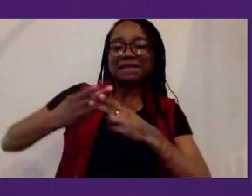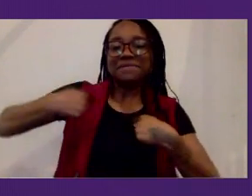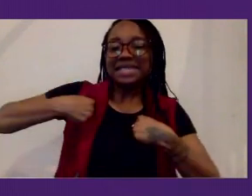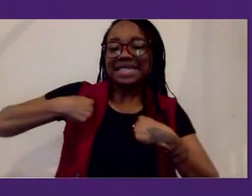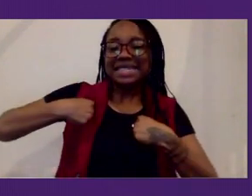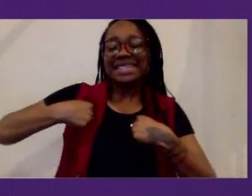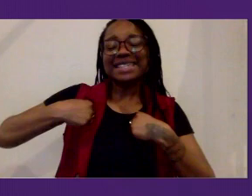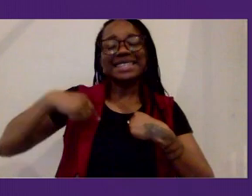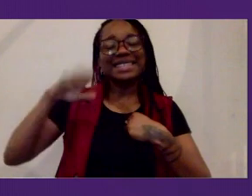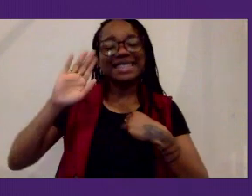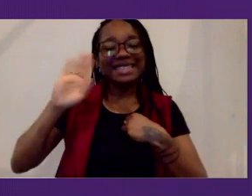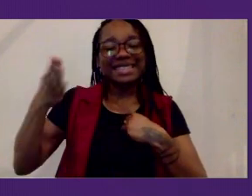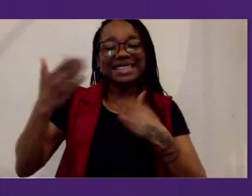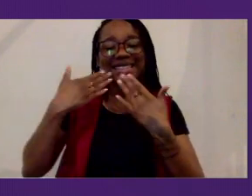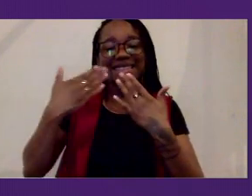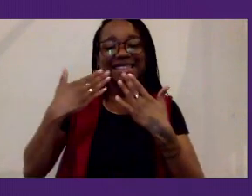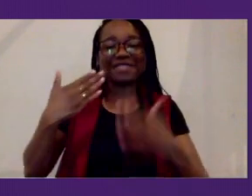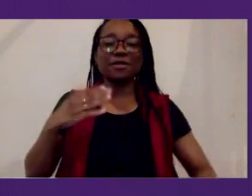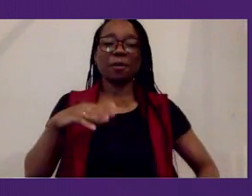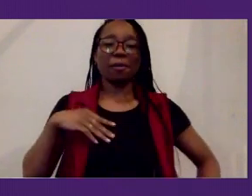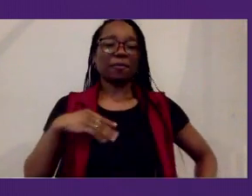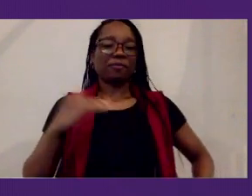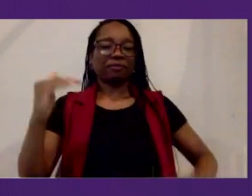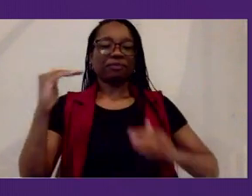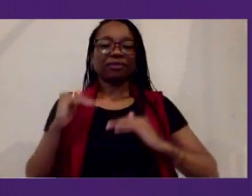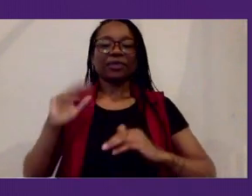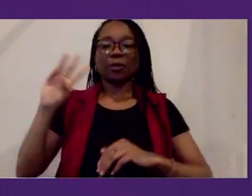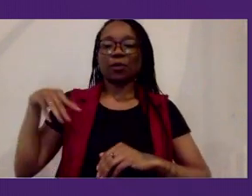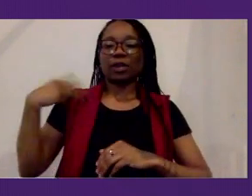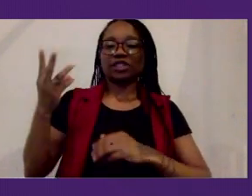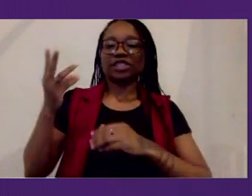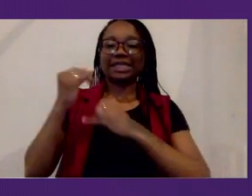WISSIT, Washington International School Summer Institute for Teachers. Yes,